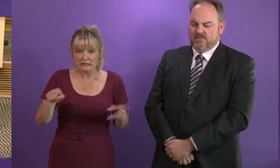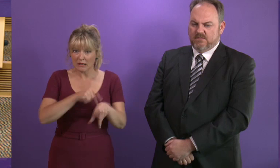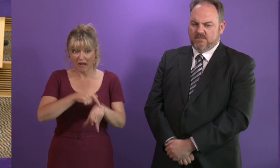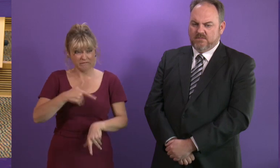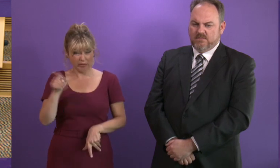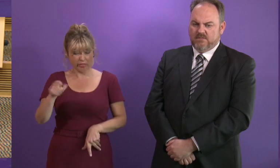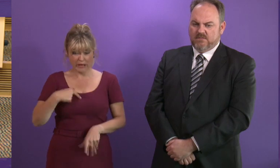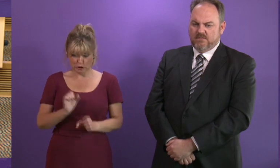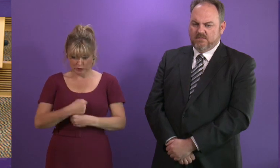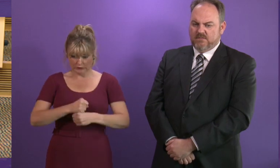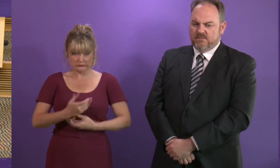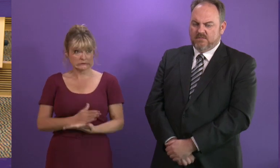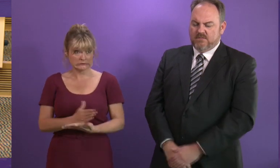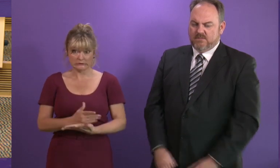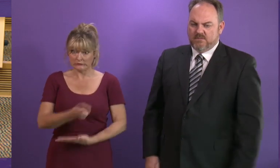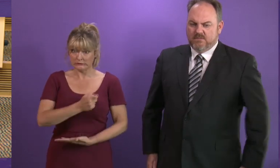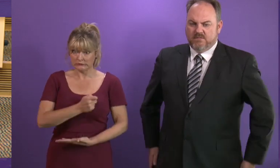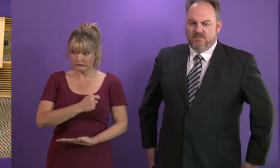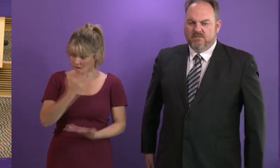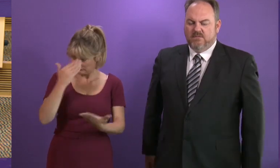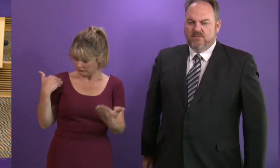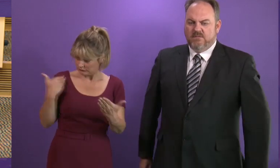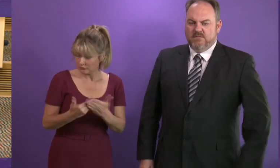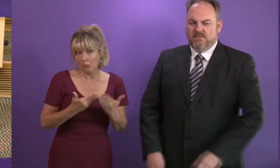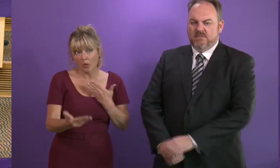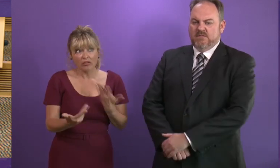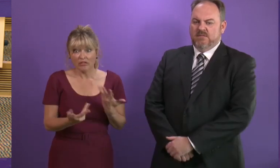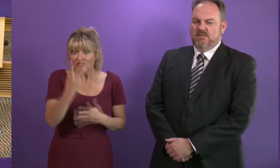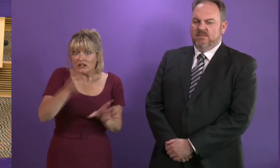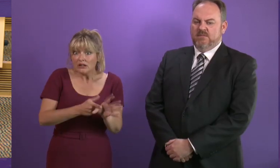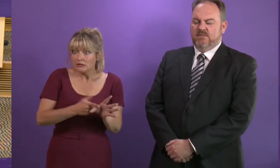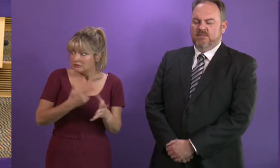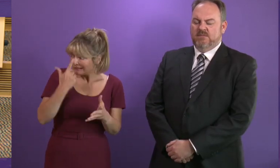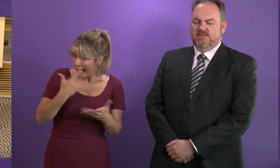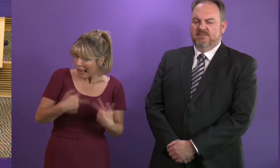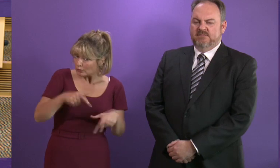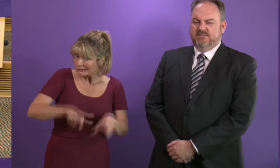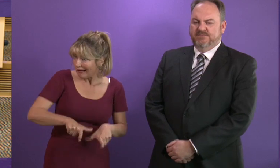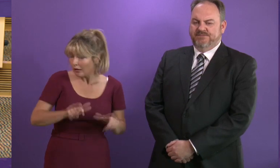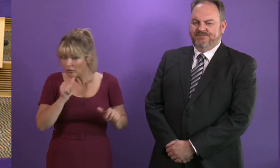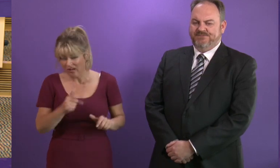and anxiety that they have suffered now for more than three years. It is utterly disgraceful